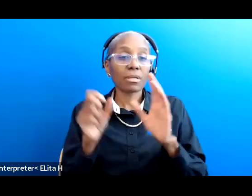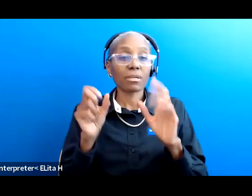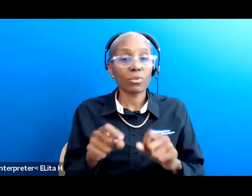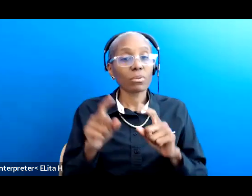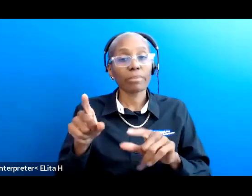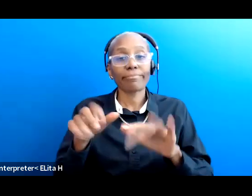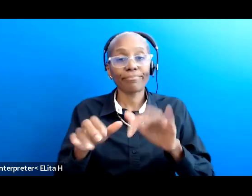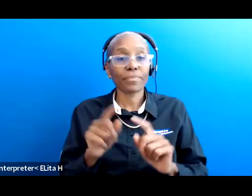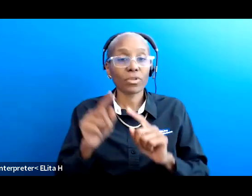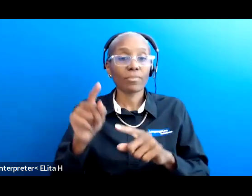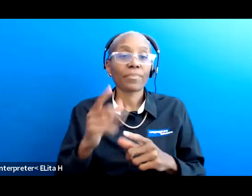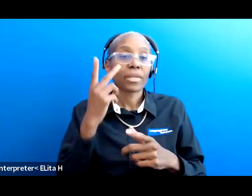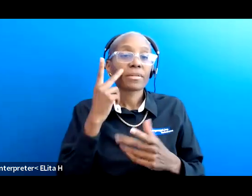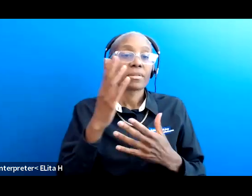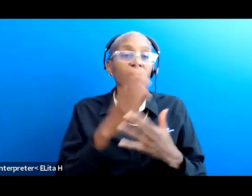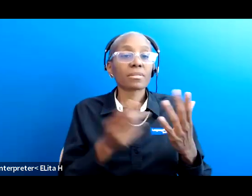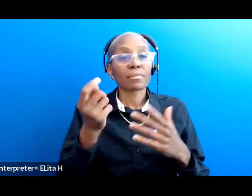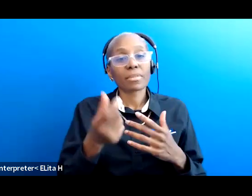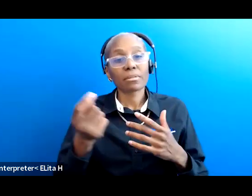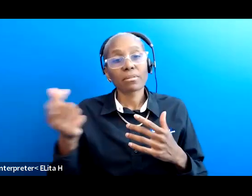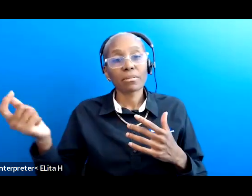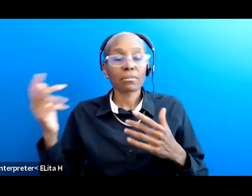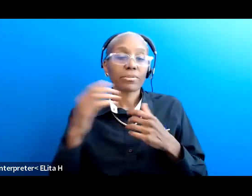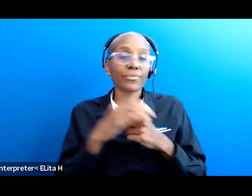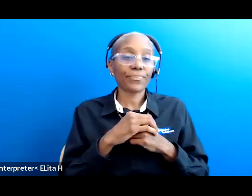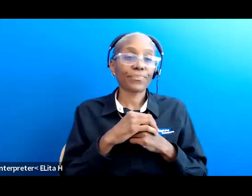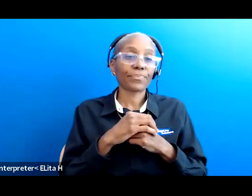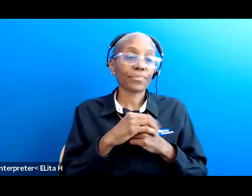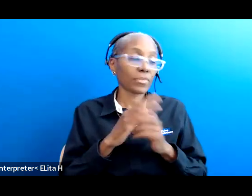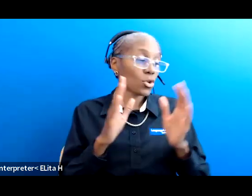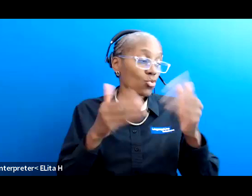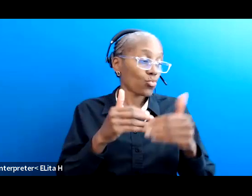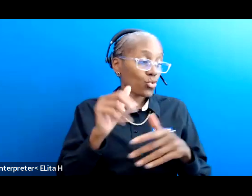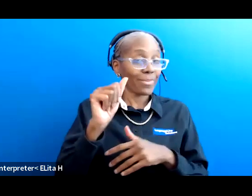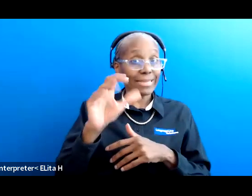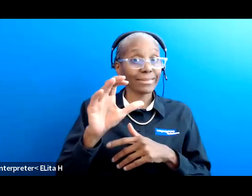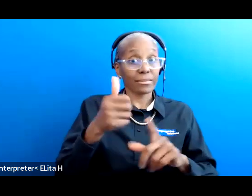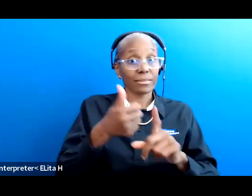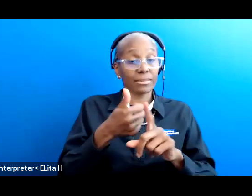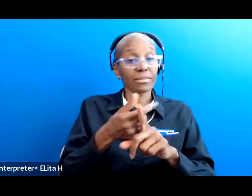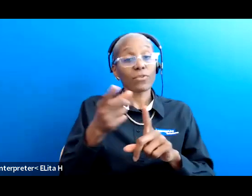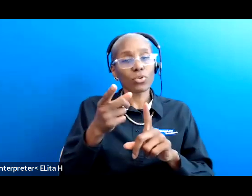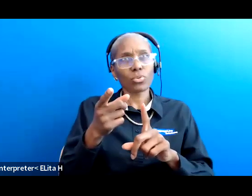Now I have seen some of these little tiny room air conditioners that you put water in.